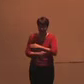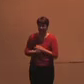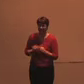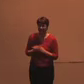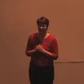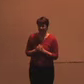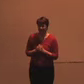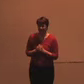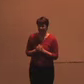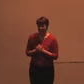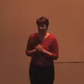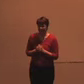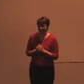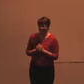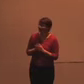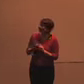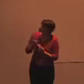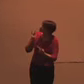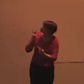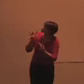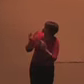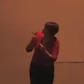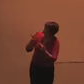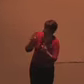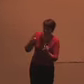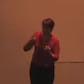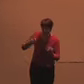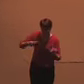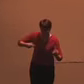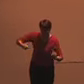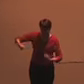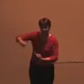And you will see these spiral bookshelves.